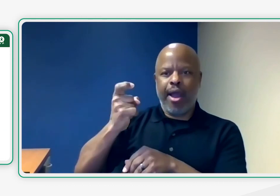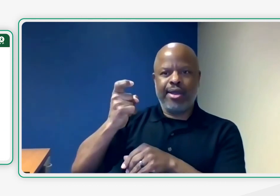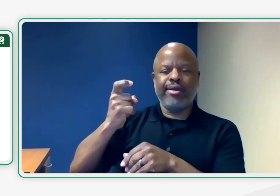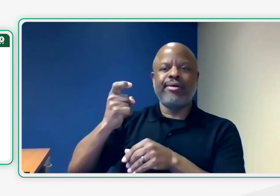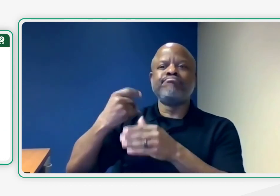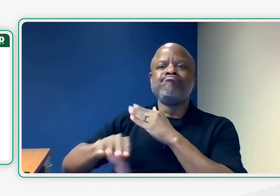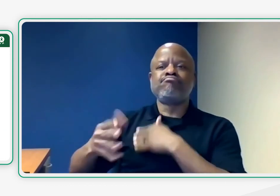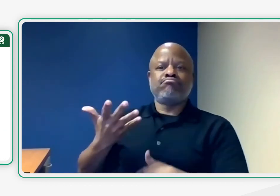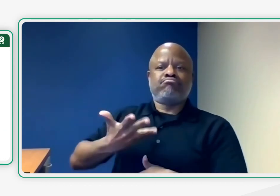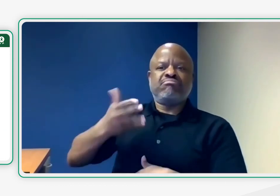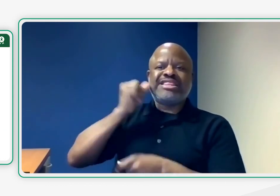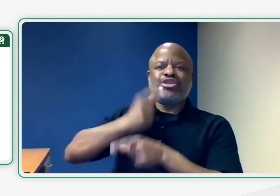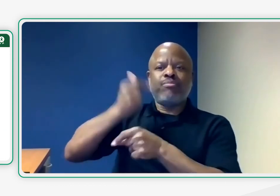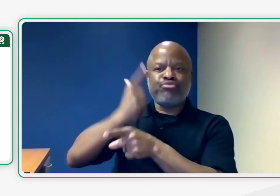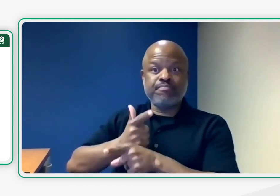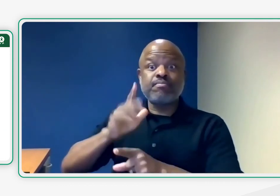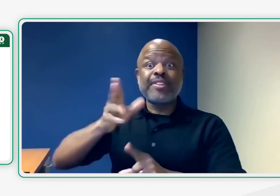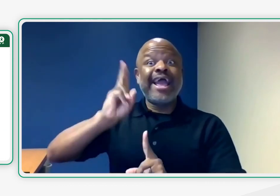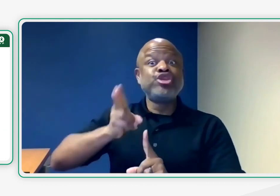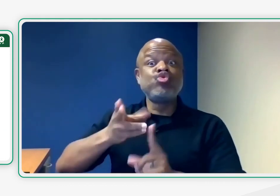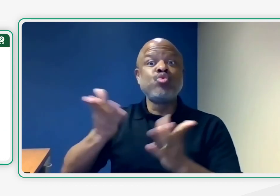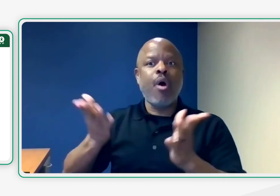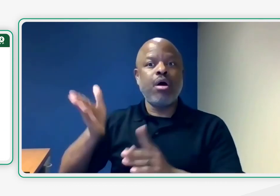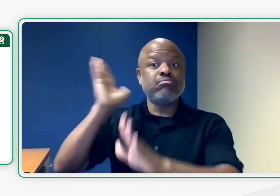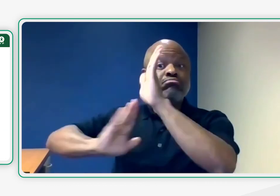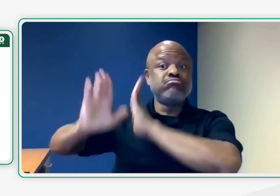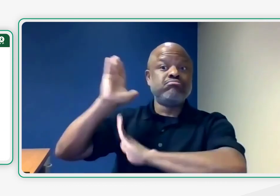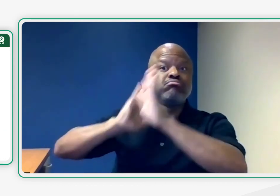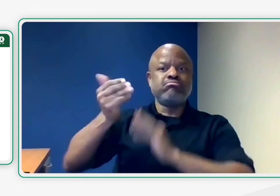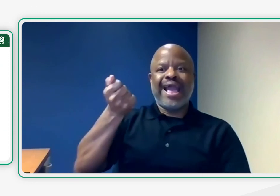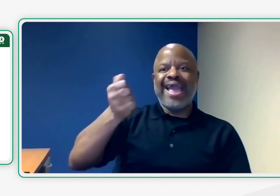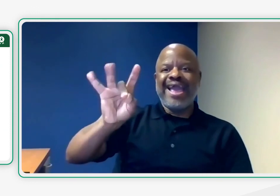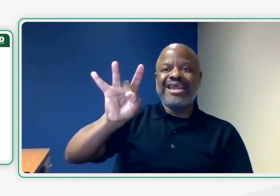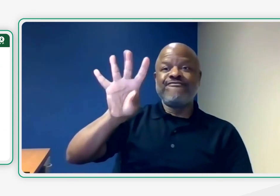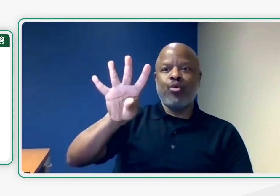And they moved to St. Croix, and that's where they had me and my 3 siblings.